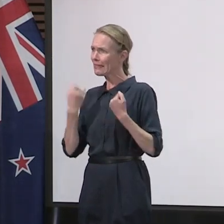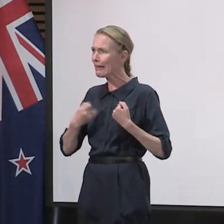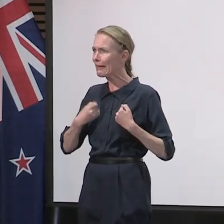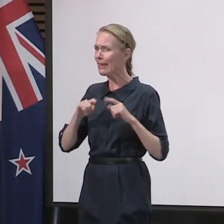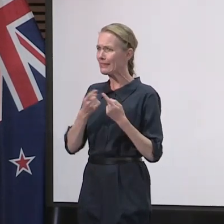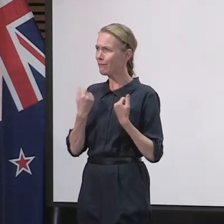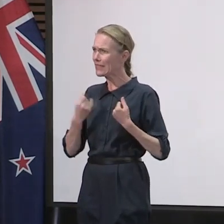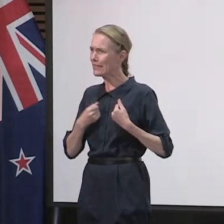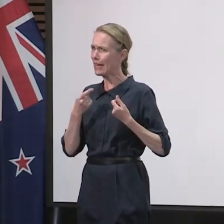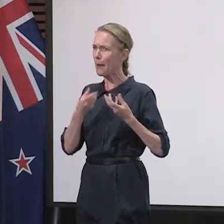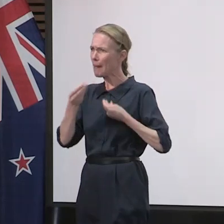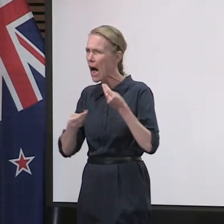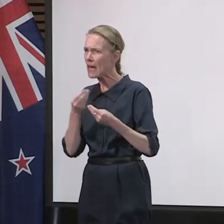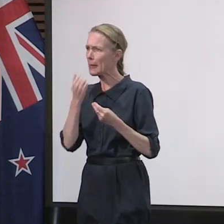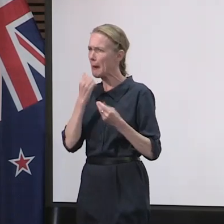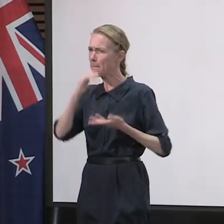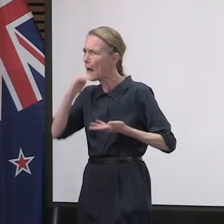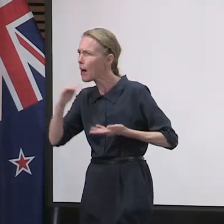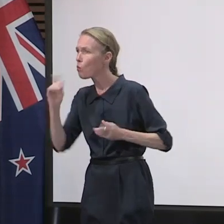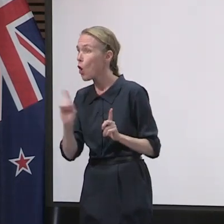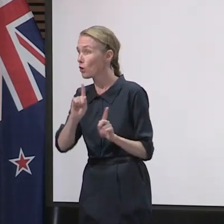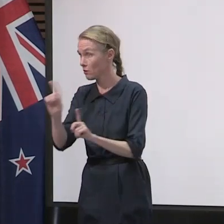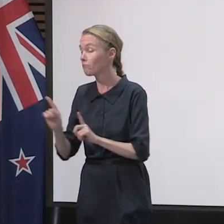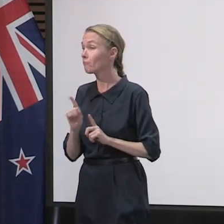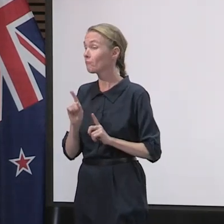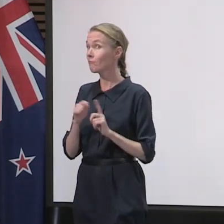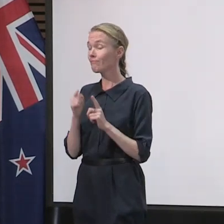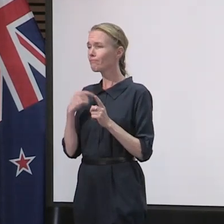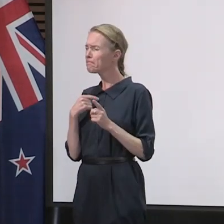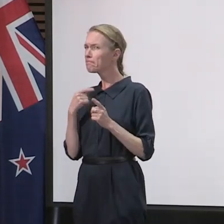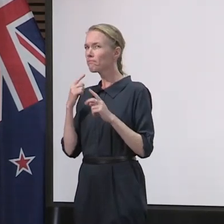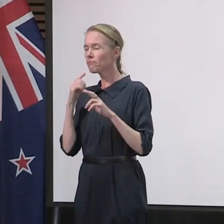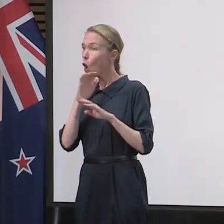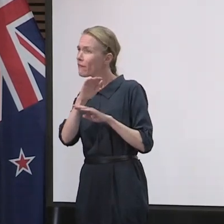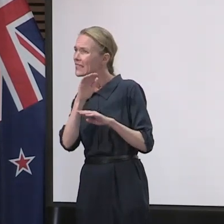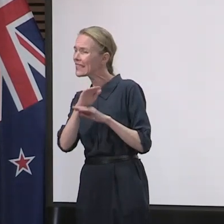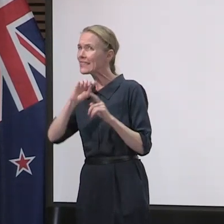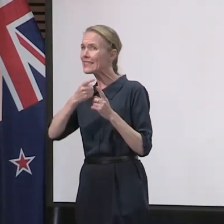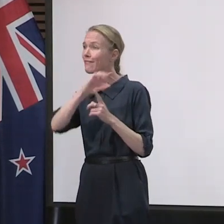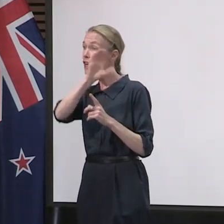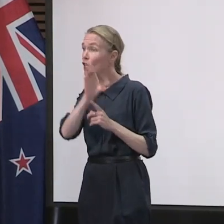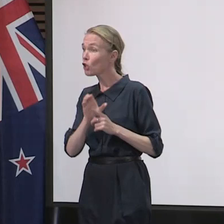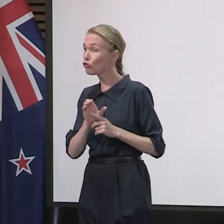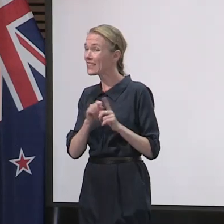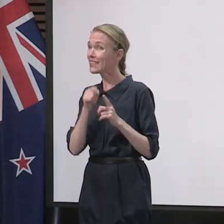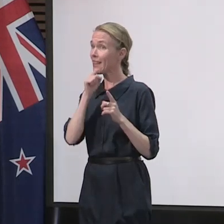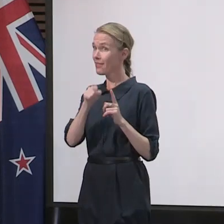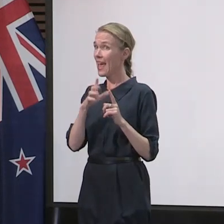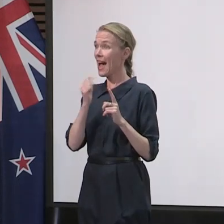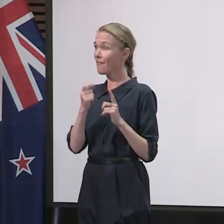services are over the coming weeks and months, for both